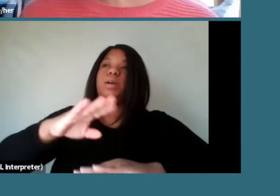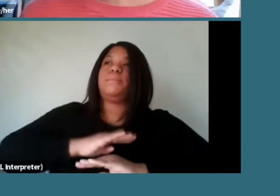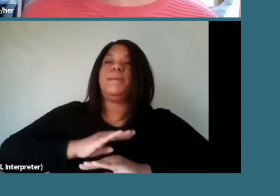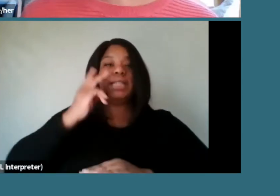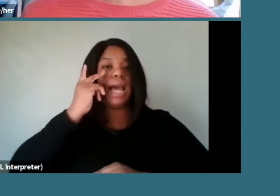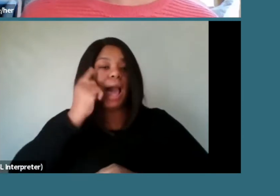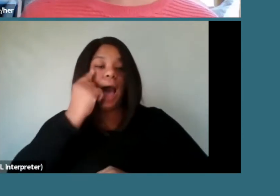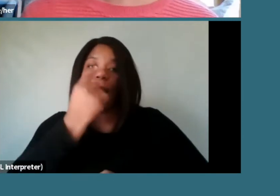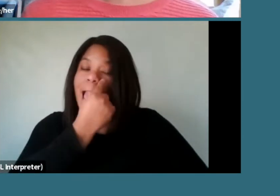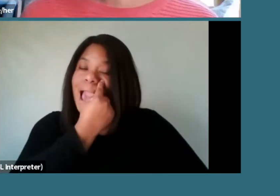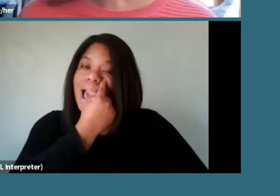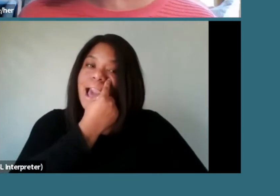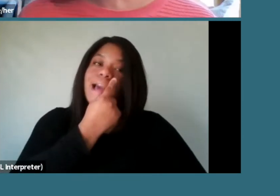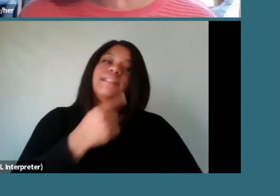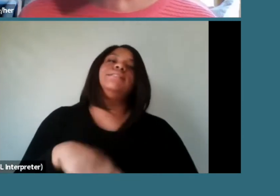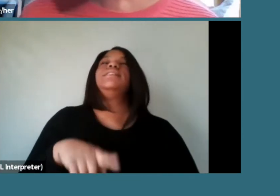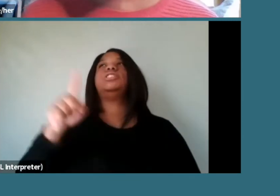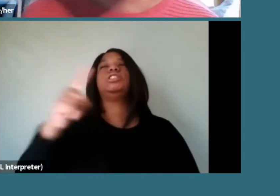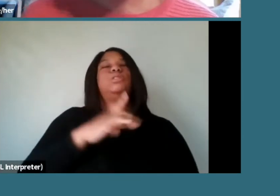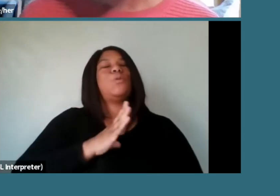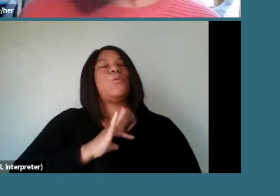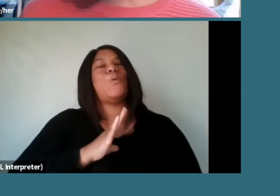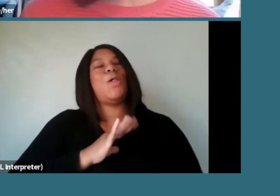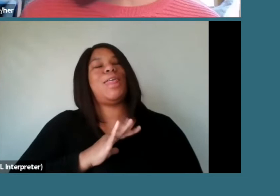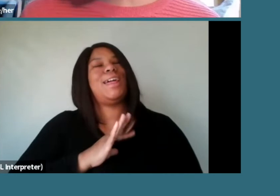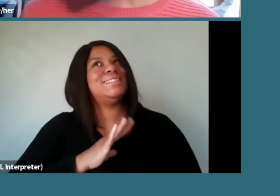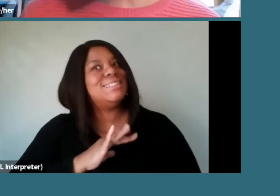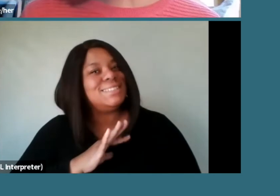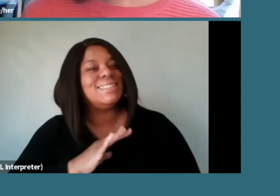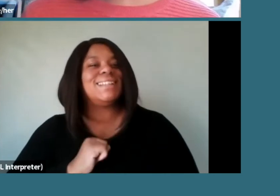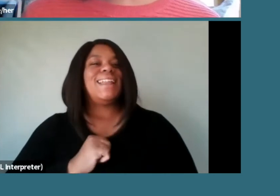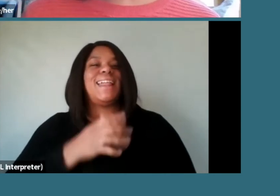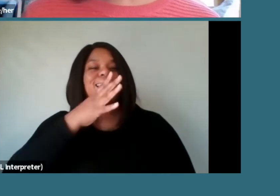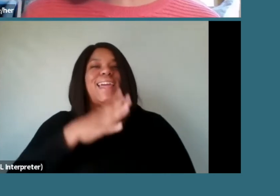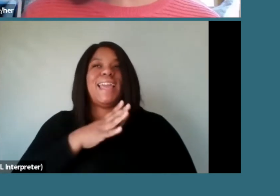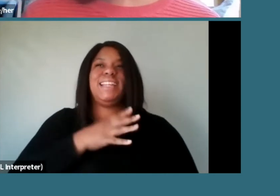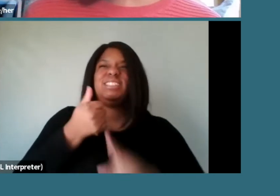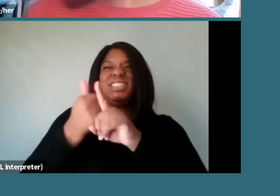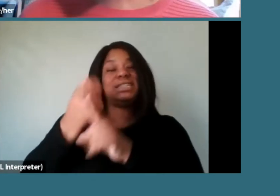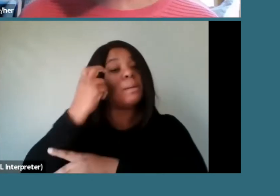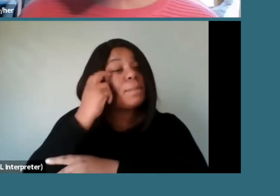She is the coolest, coolest lady. She's blind and she's traveled the world